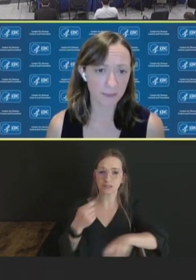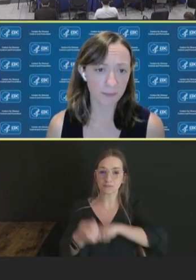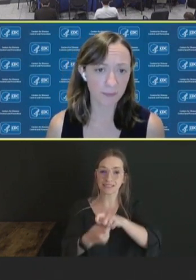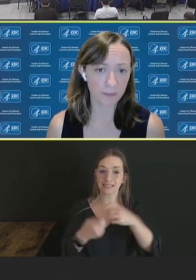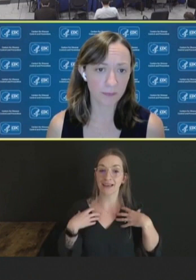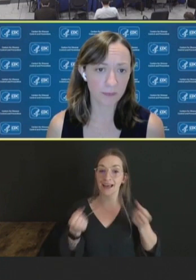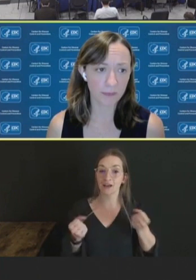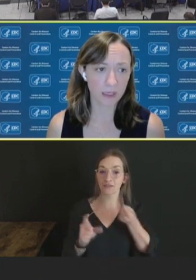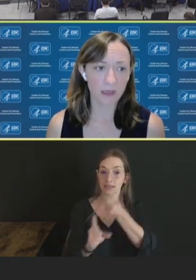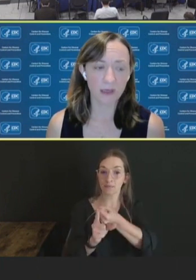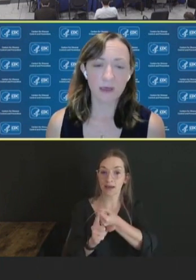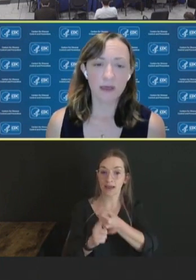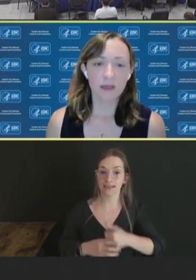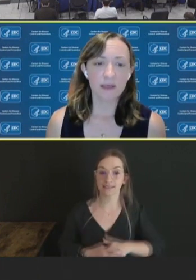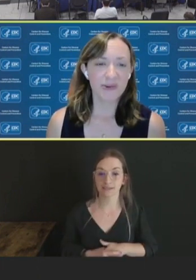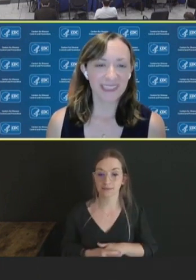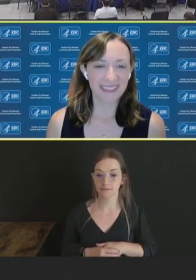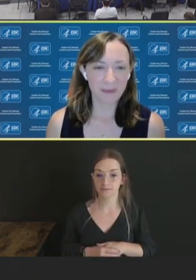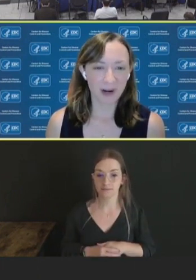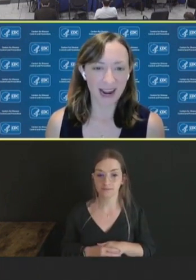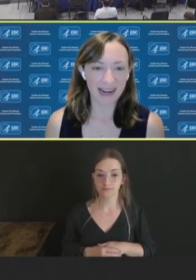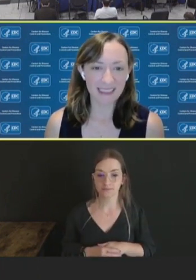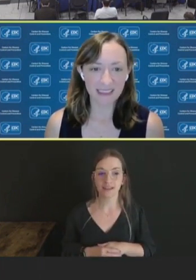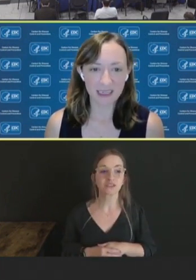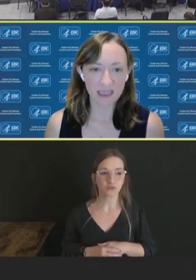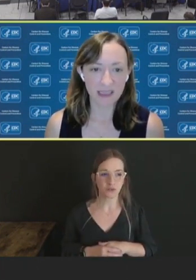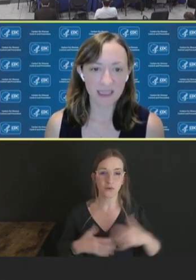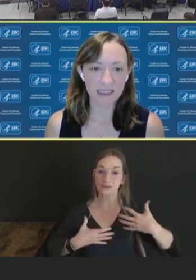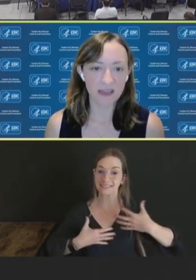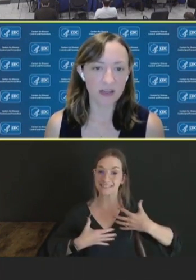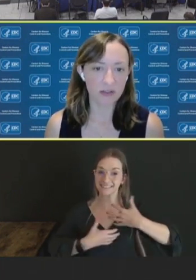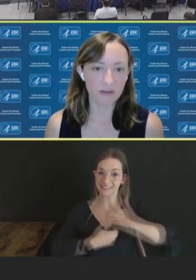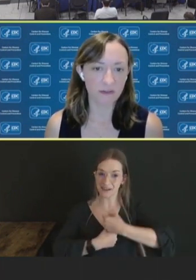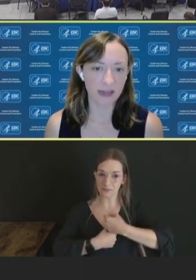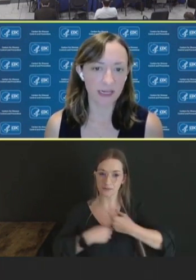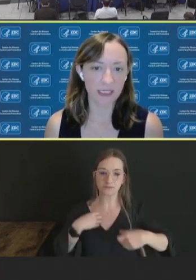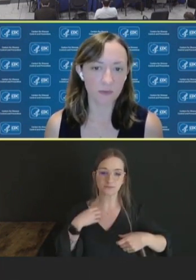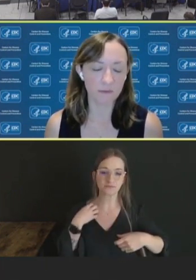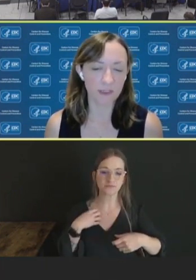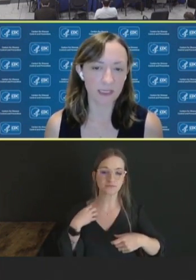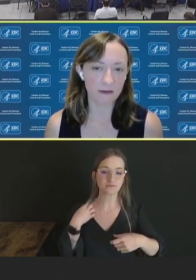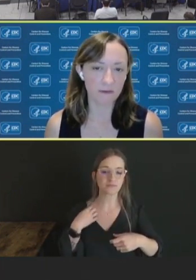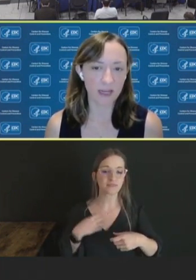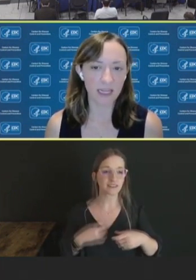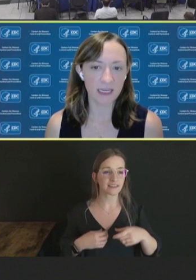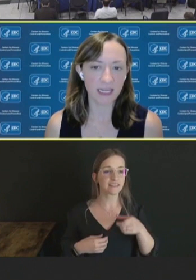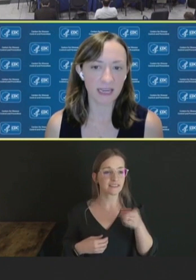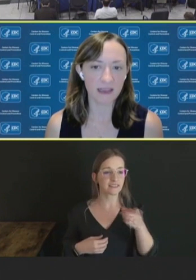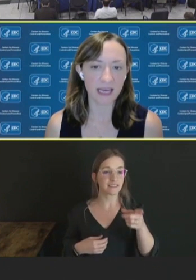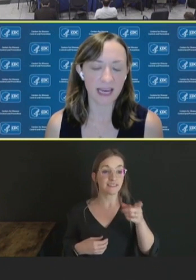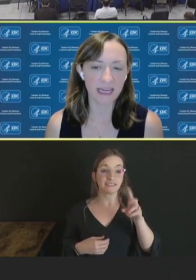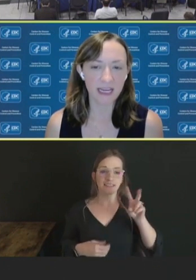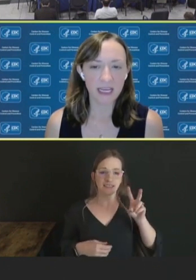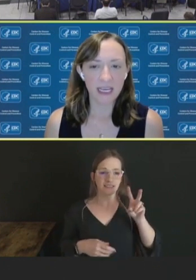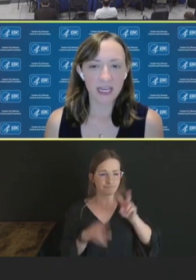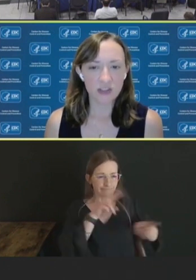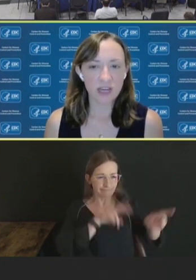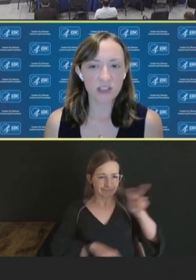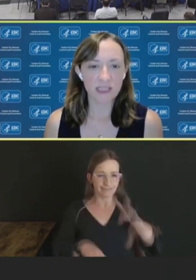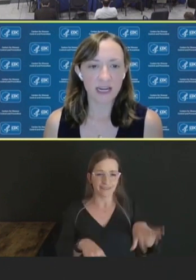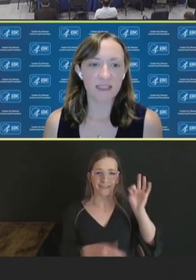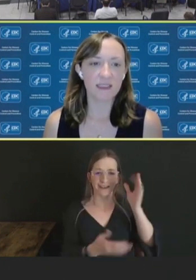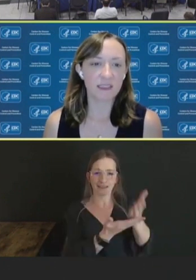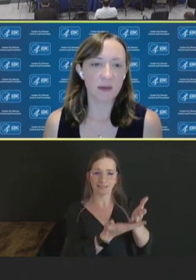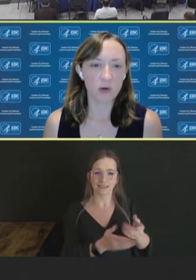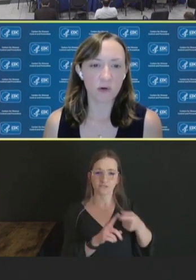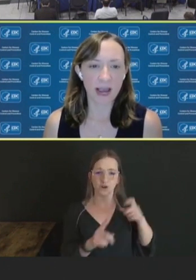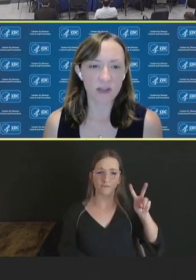So to summarize, these initial findings from v-safe indicate that injection site and systemic